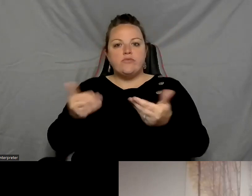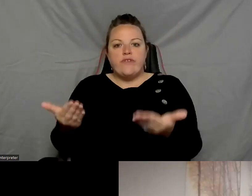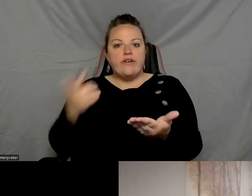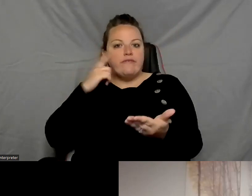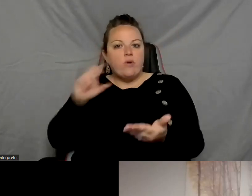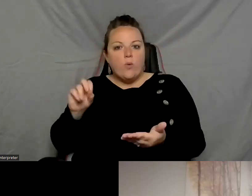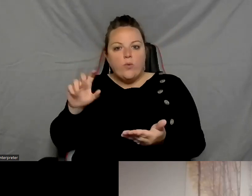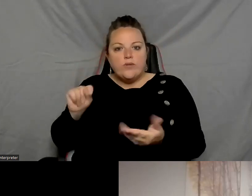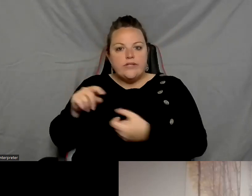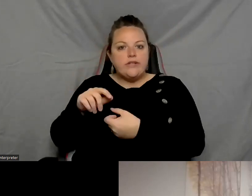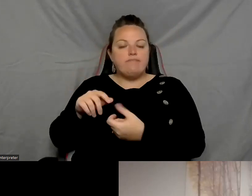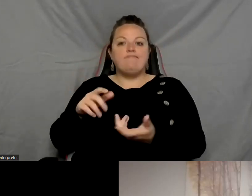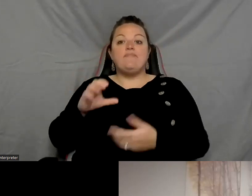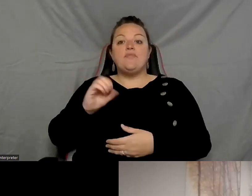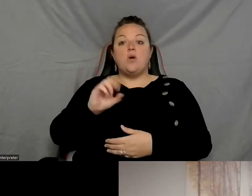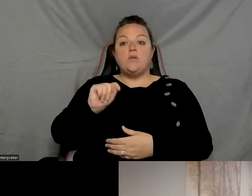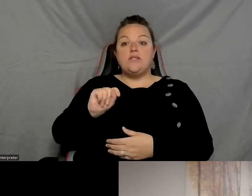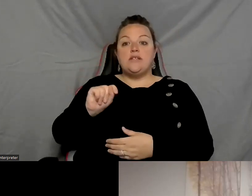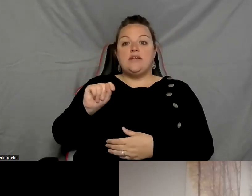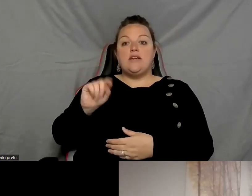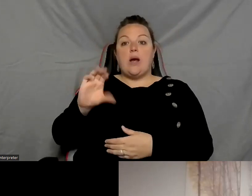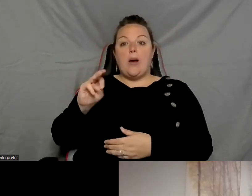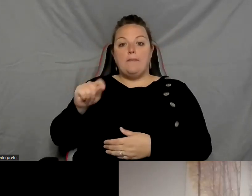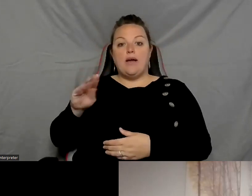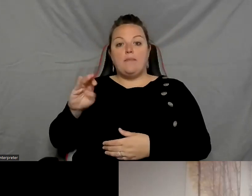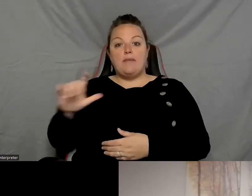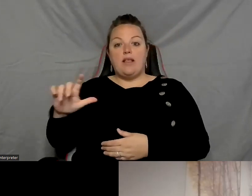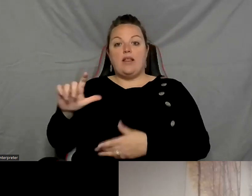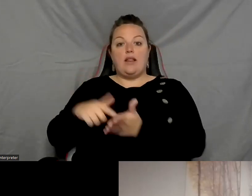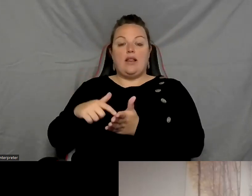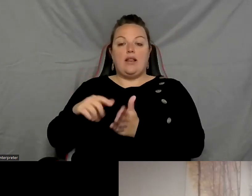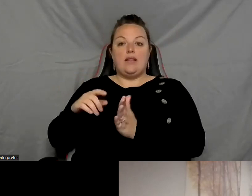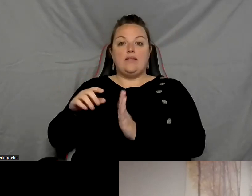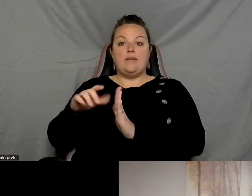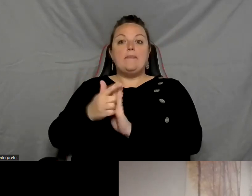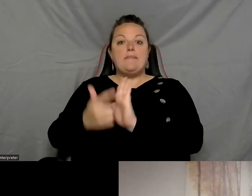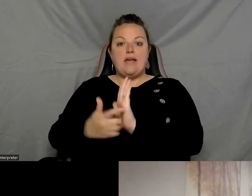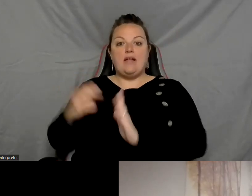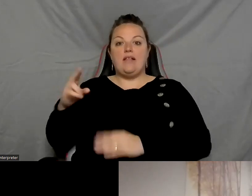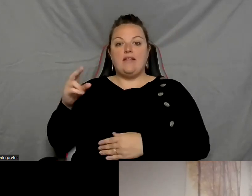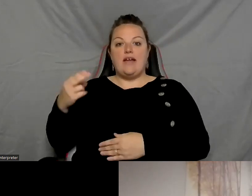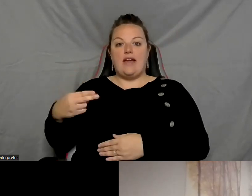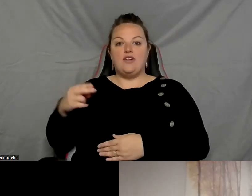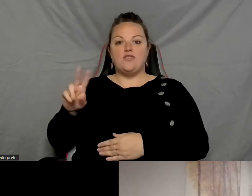The OT Compact Bill, H247 will bring more qualified therapists to our state. Now, I